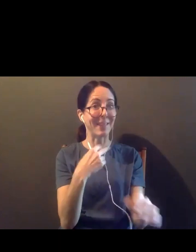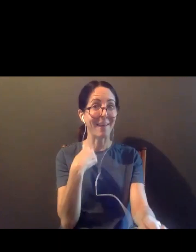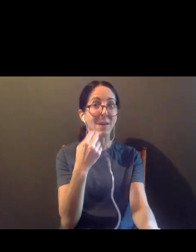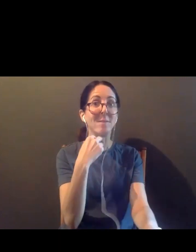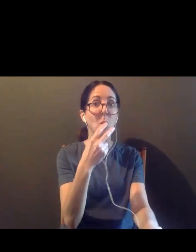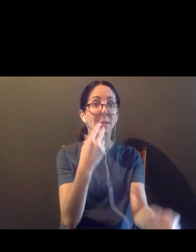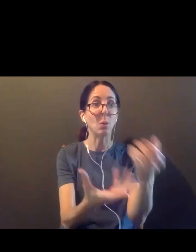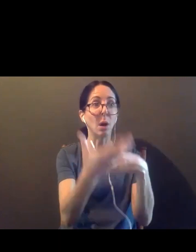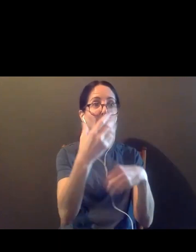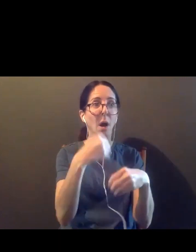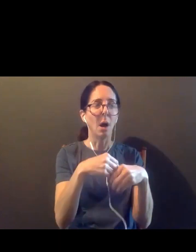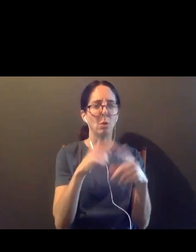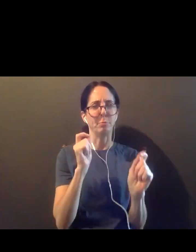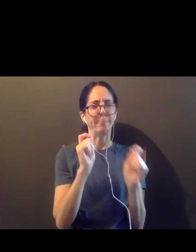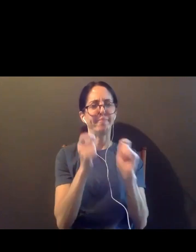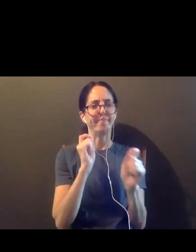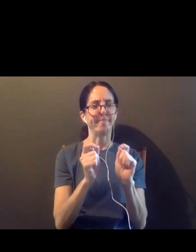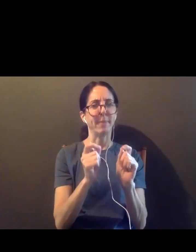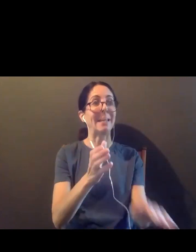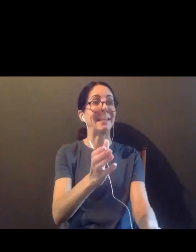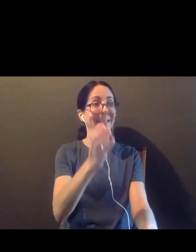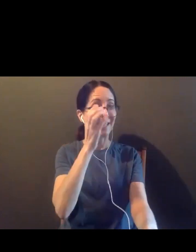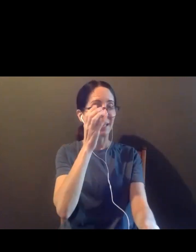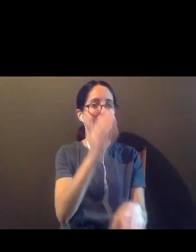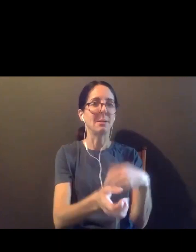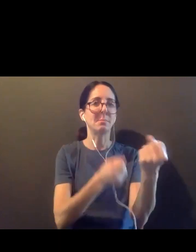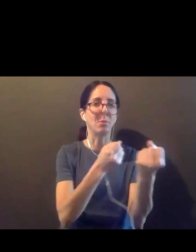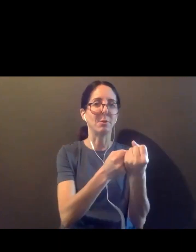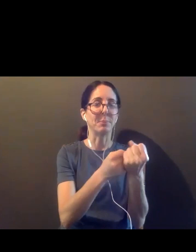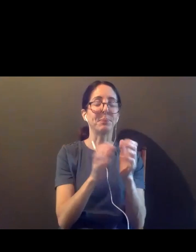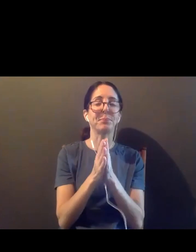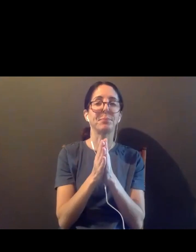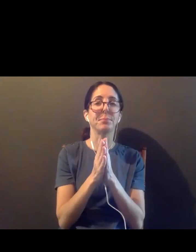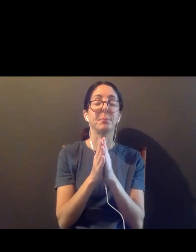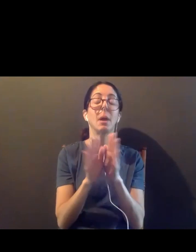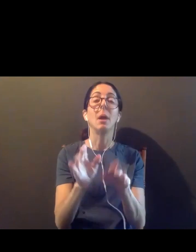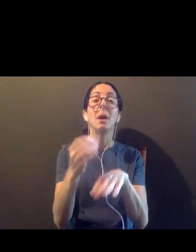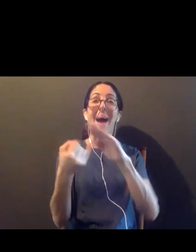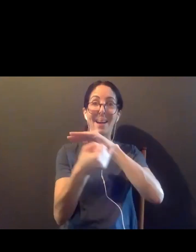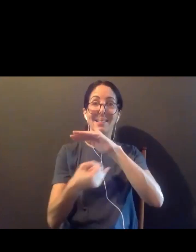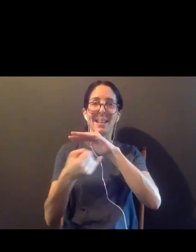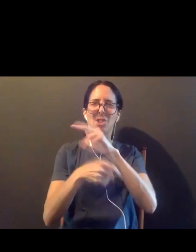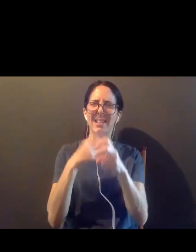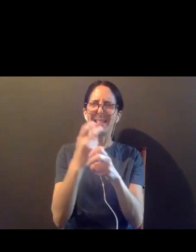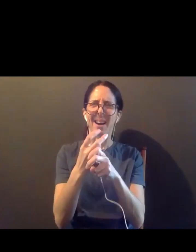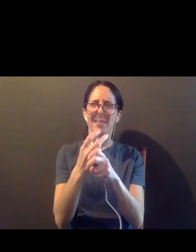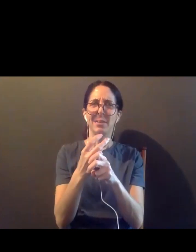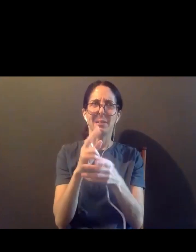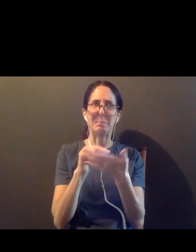we should be able to listen. And the isolation part is quite difficult, because that could also mean they don’t have access to Internet or stable Internet.